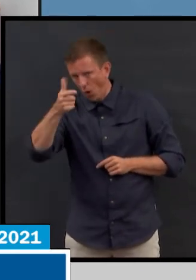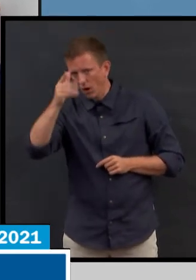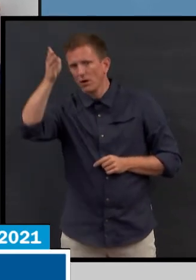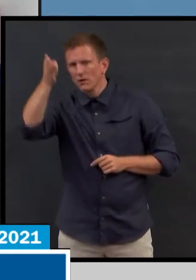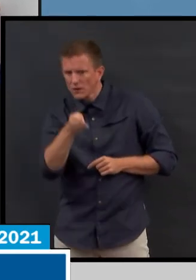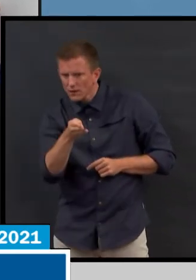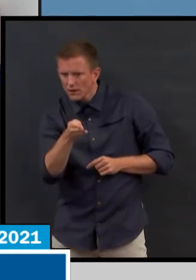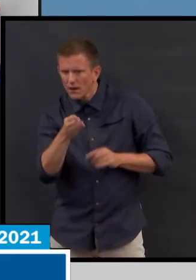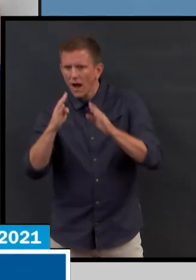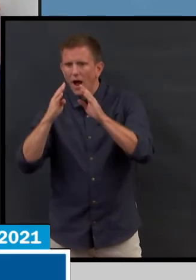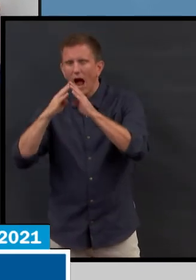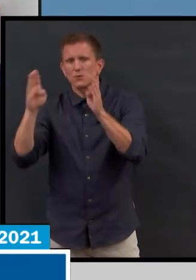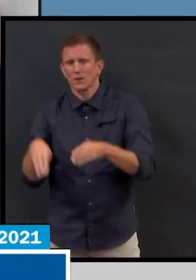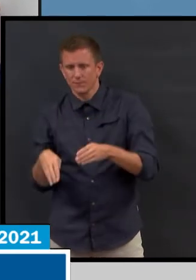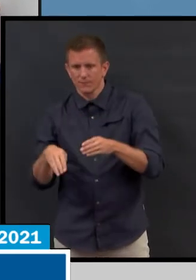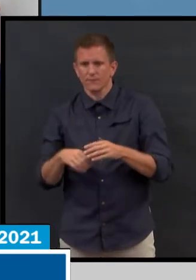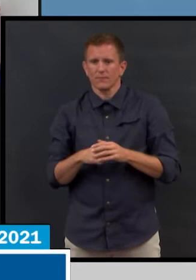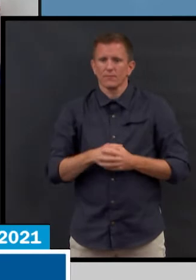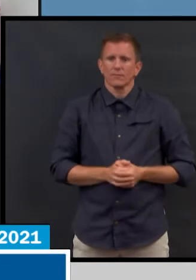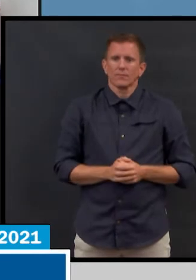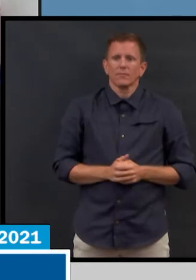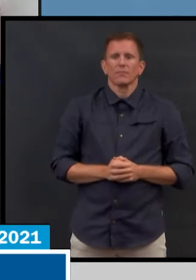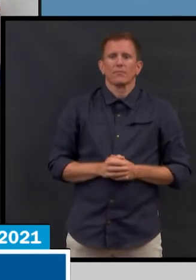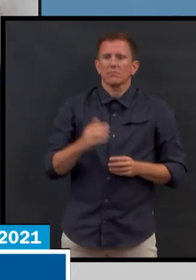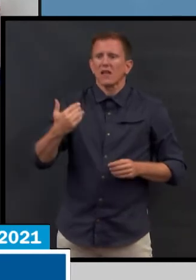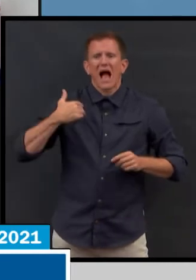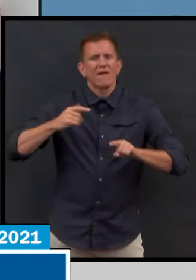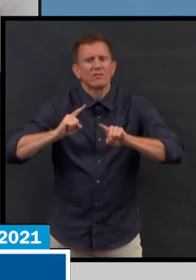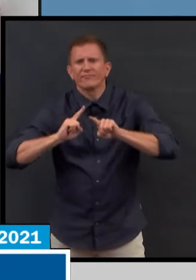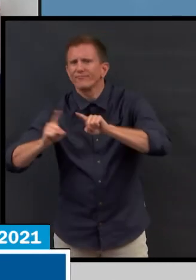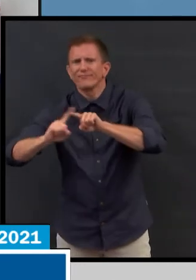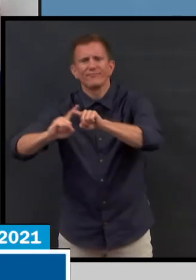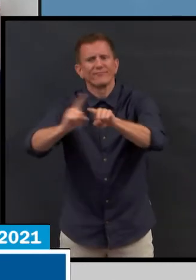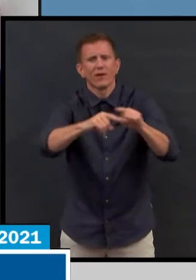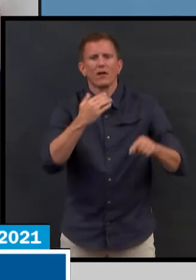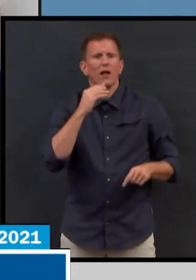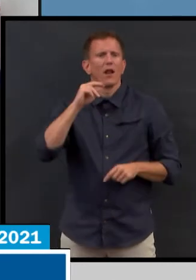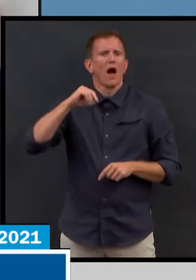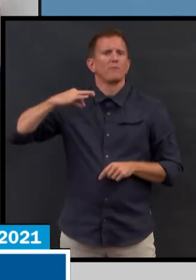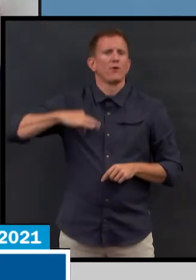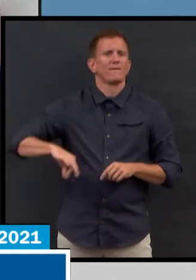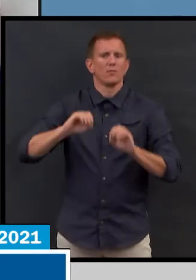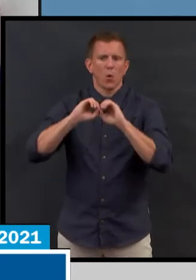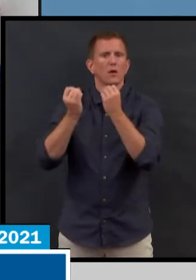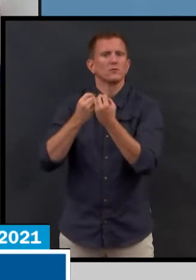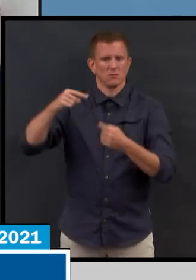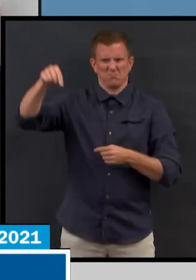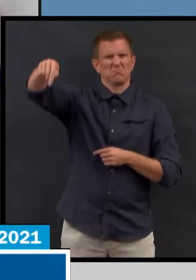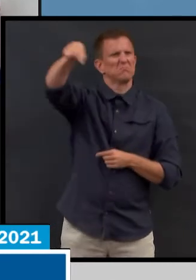to get those complete and to get that assistance out the door as quickly as we are able